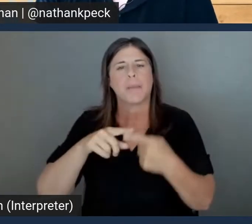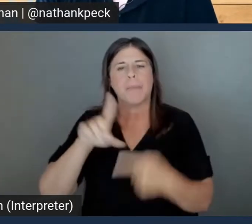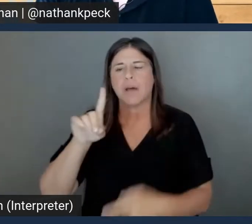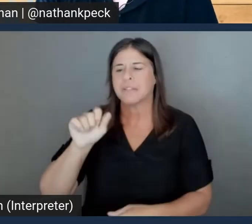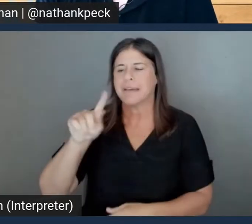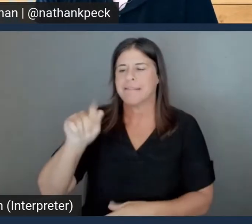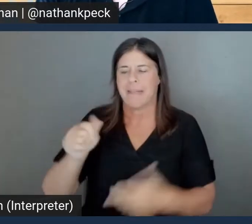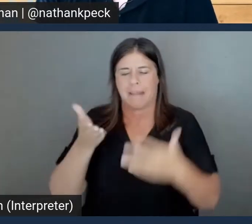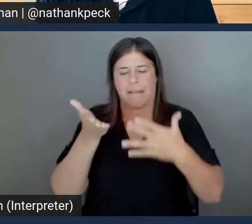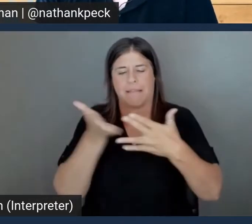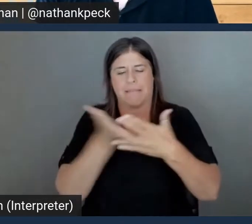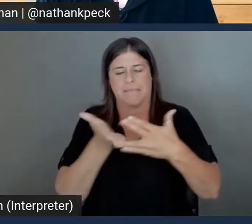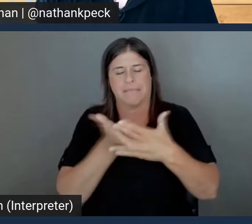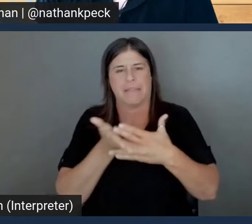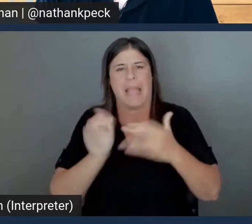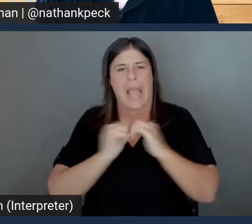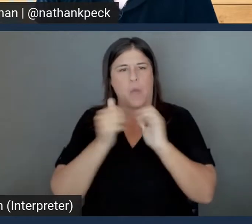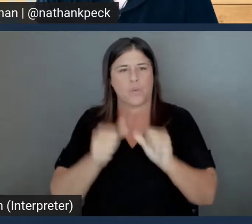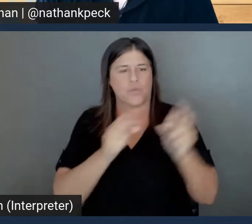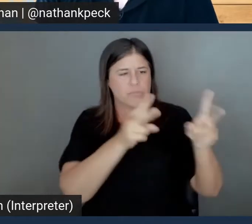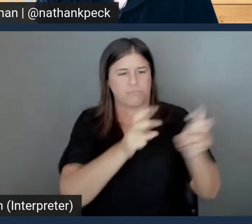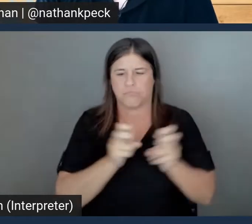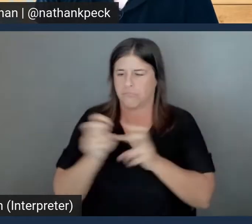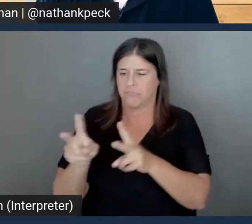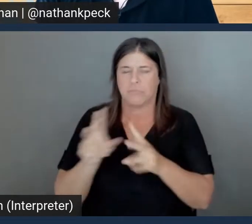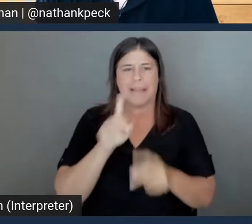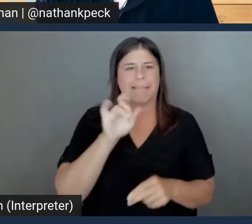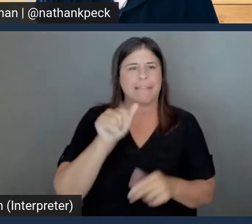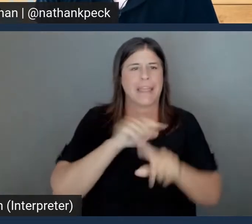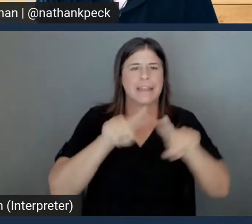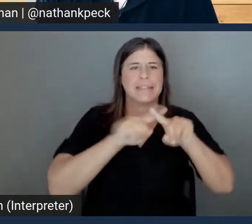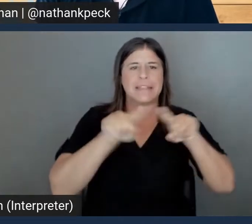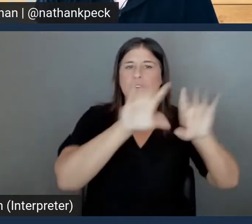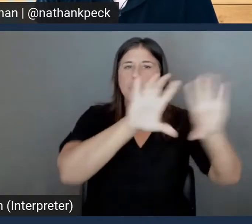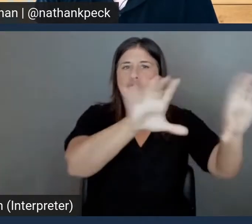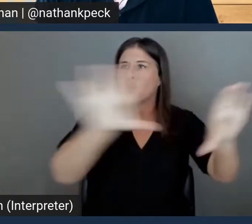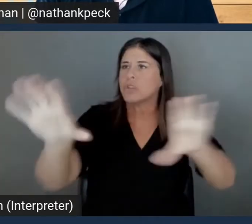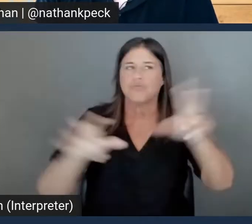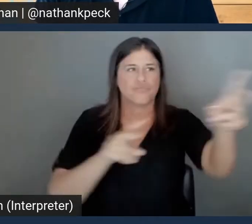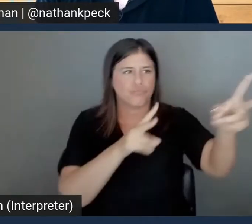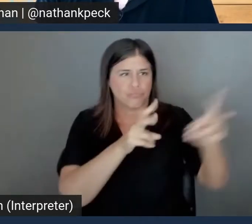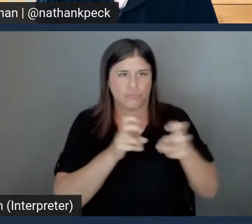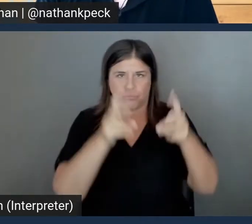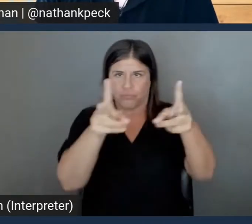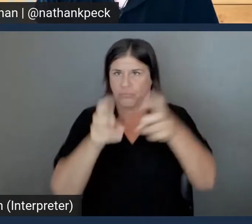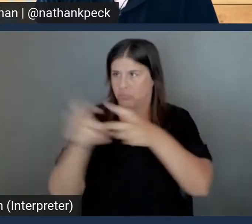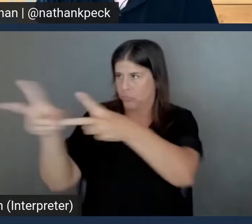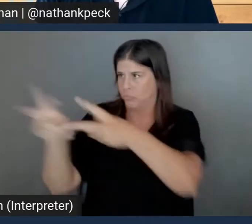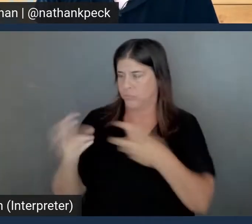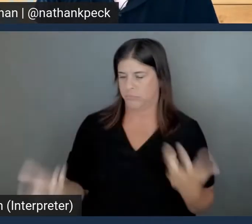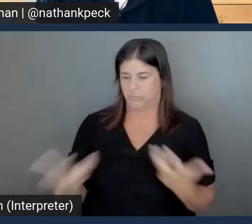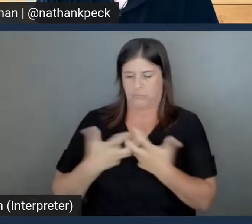on how you can bring in data from different sources, how you can combine the data. So we recently released a functionality